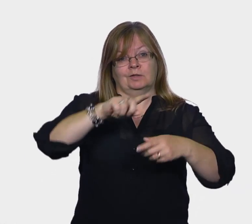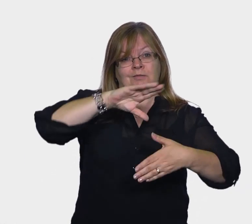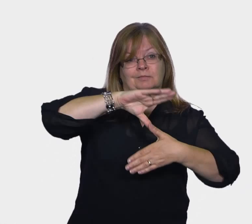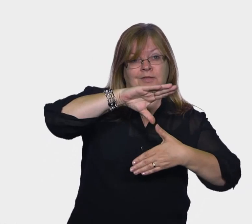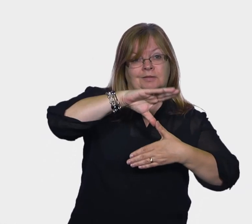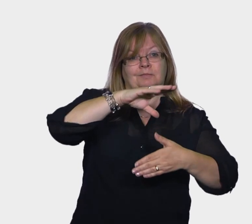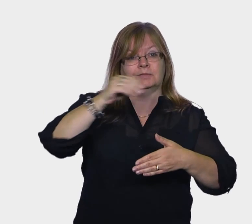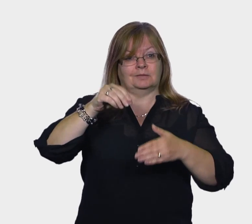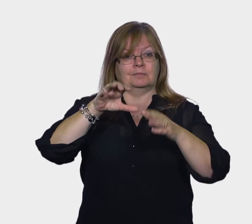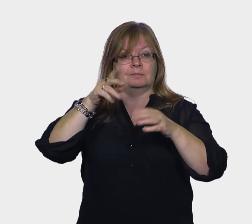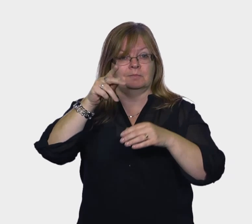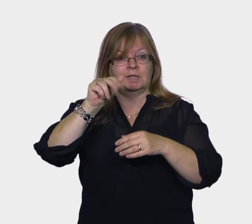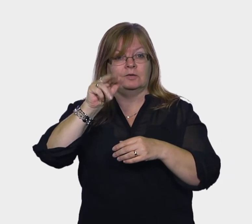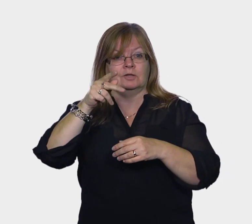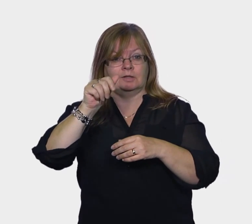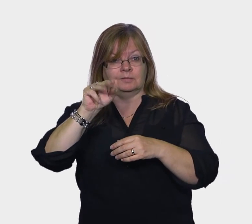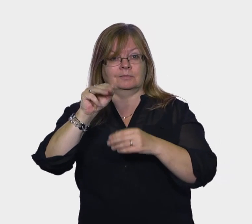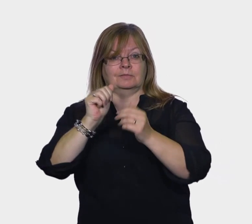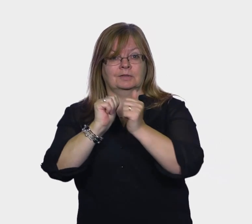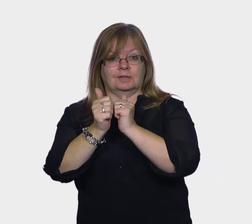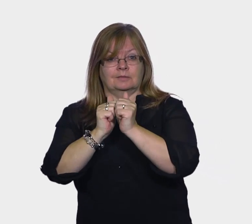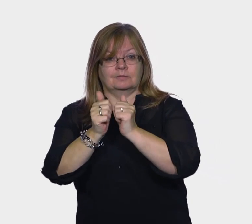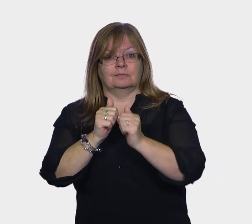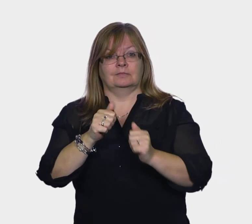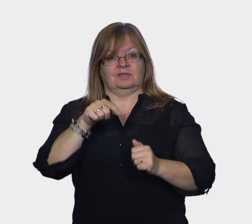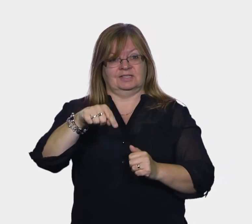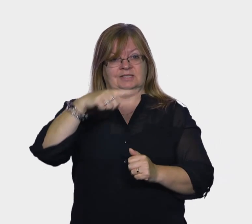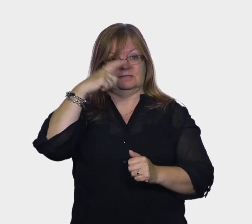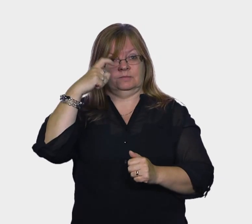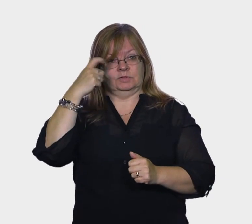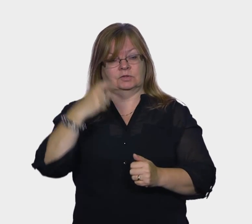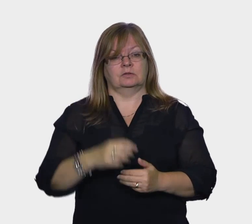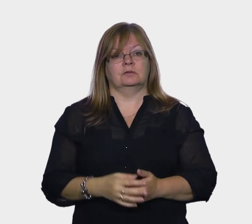during the Pan Am and Parapan Am Games this summer.